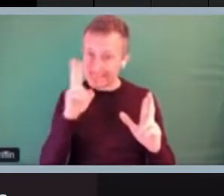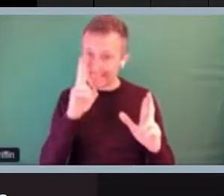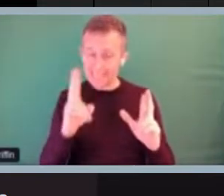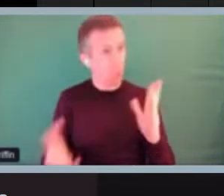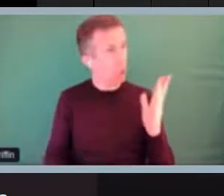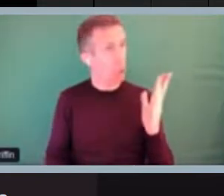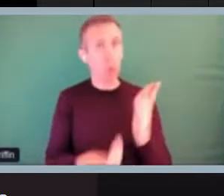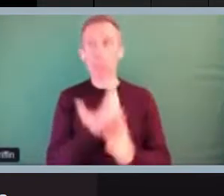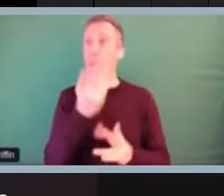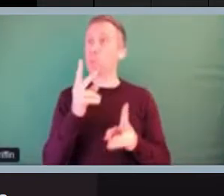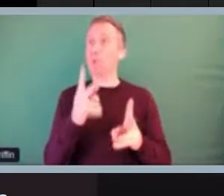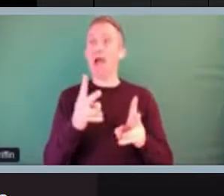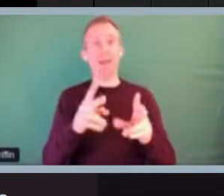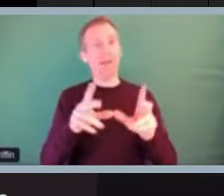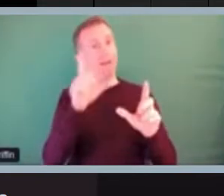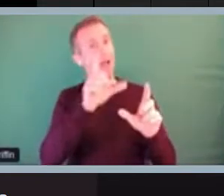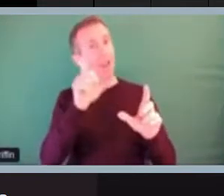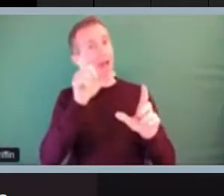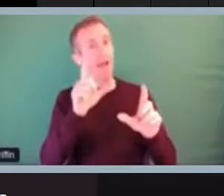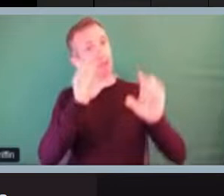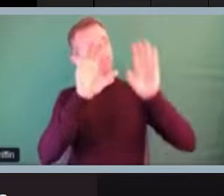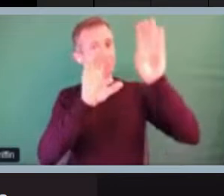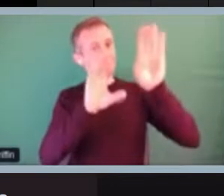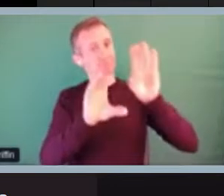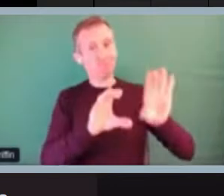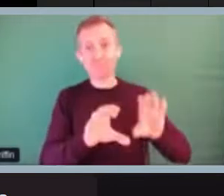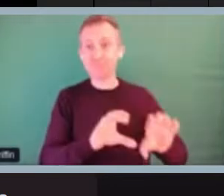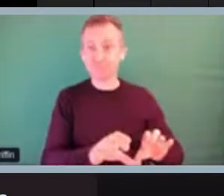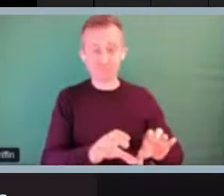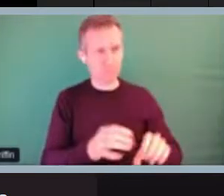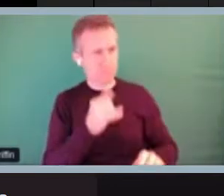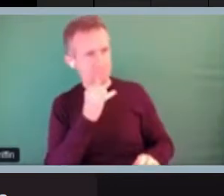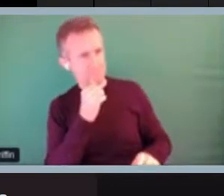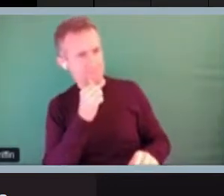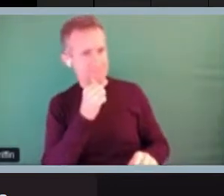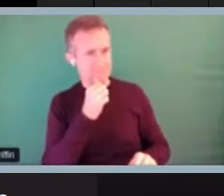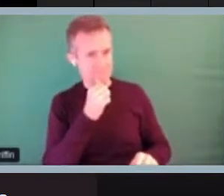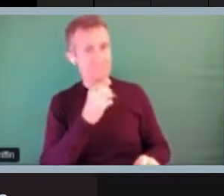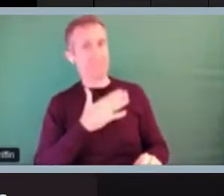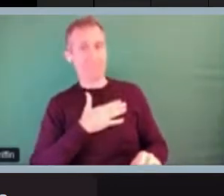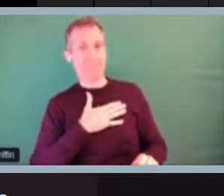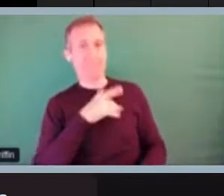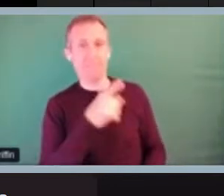not have used before, and also just to make it something a bit more interactive and approachable